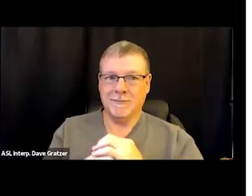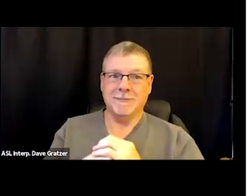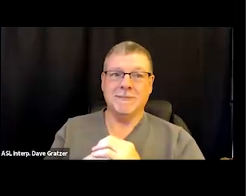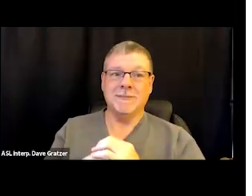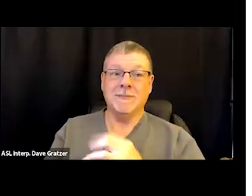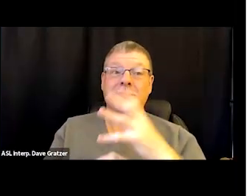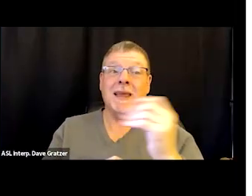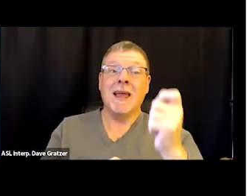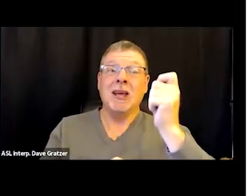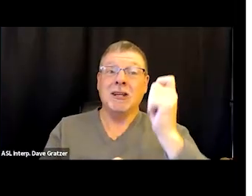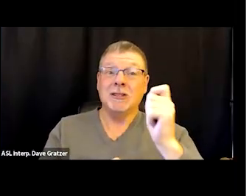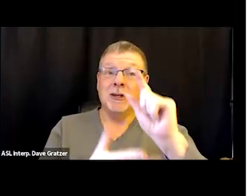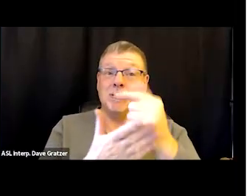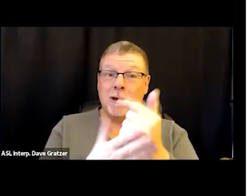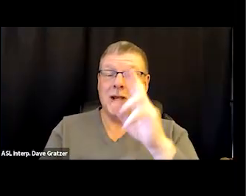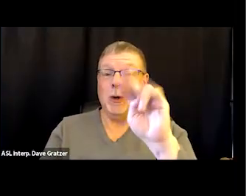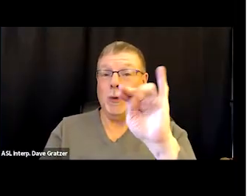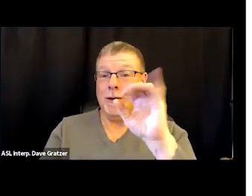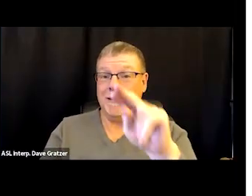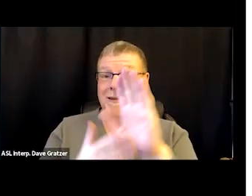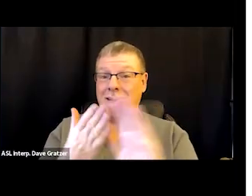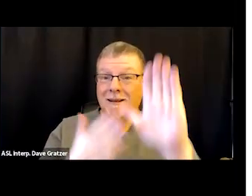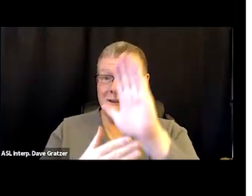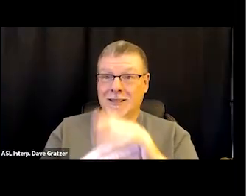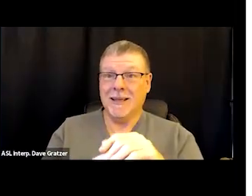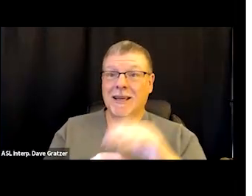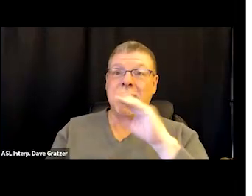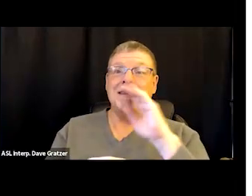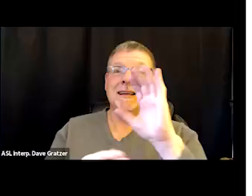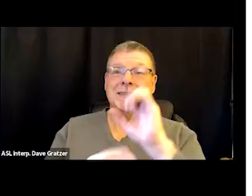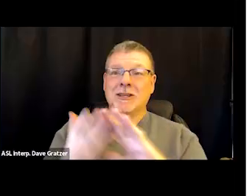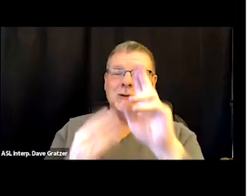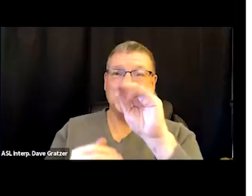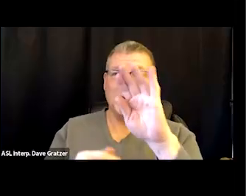And Judge Hirsch is a graduate of Union College and Syracuse University College of Law.